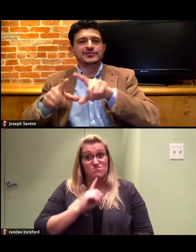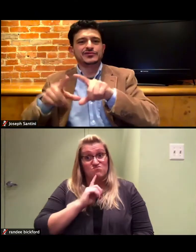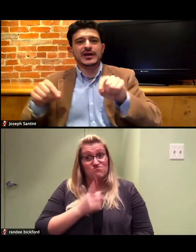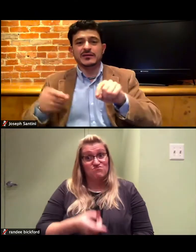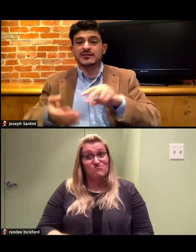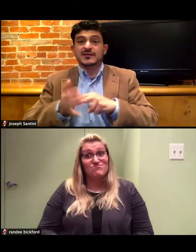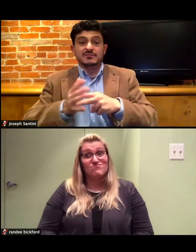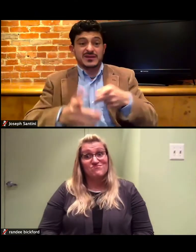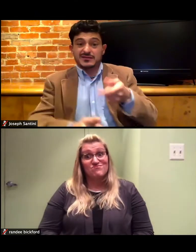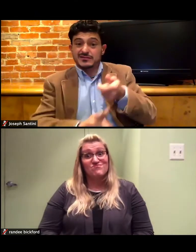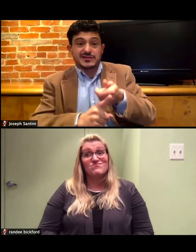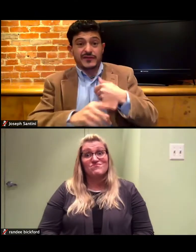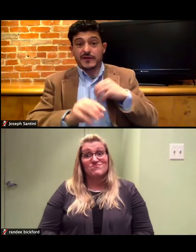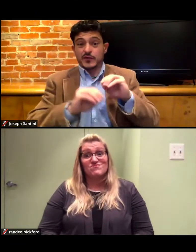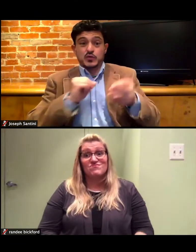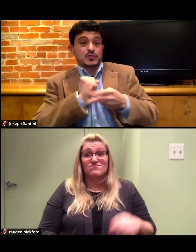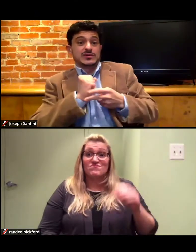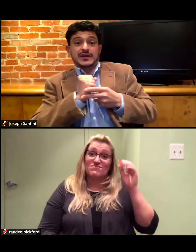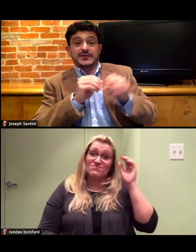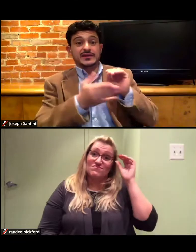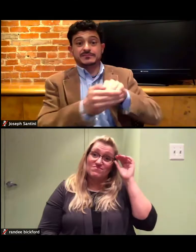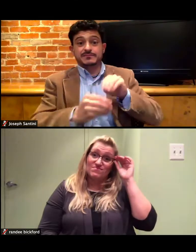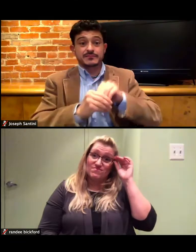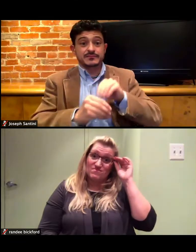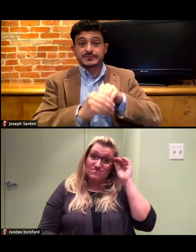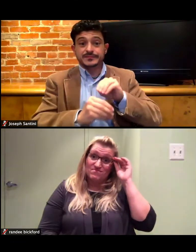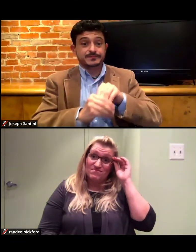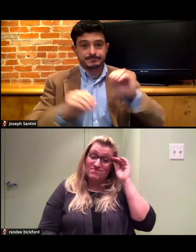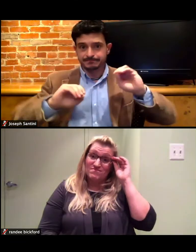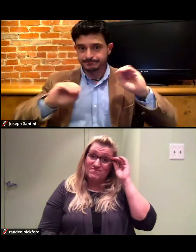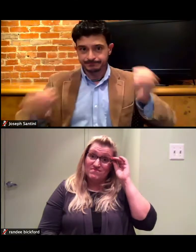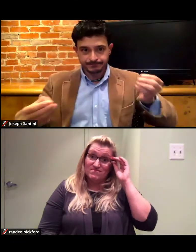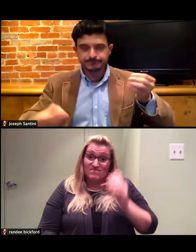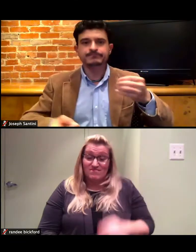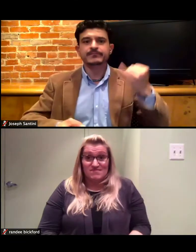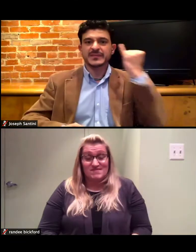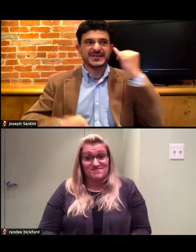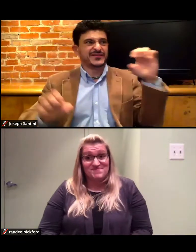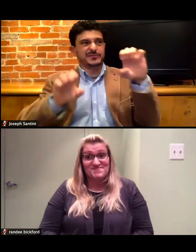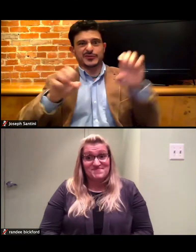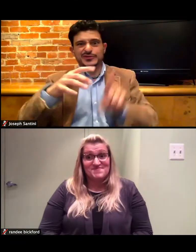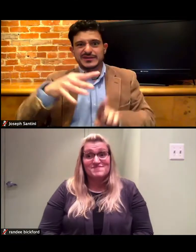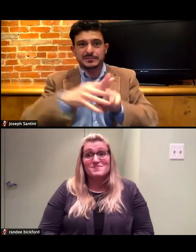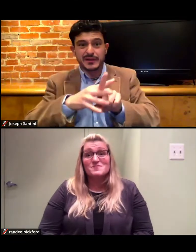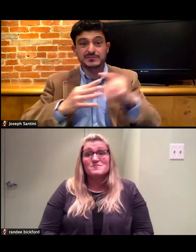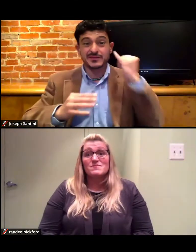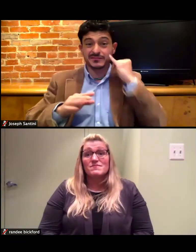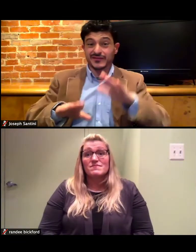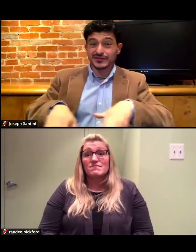in the U.S.A live pay check to pay check. They don't have any money at all in savings.